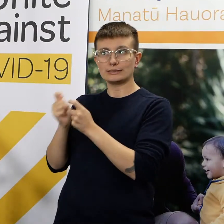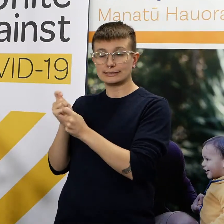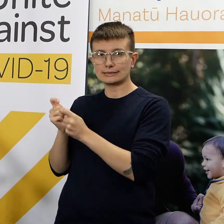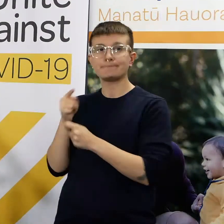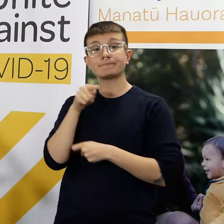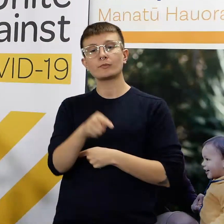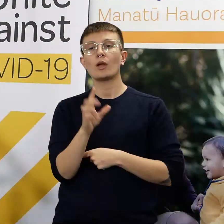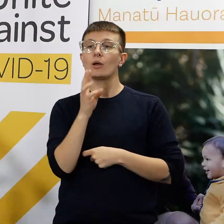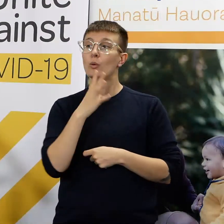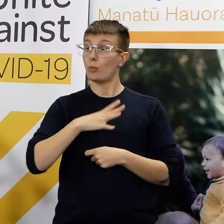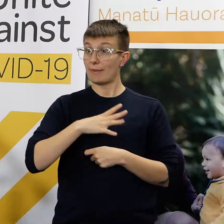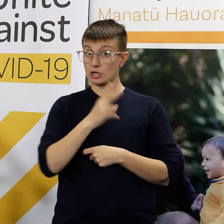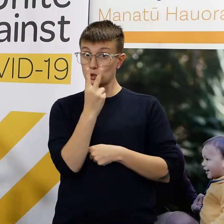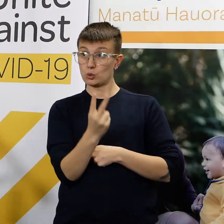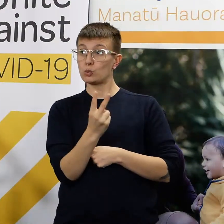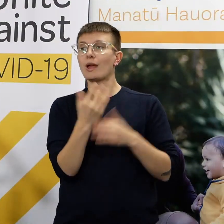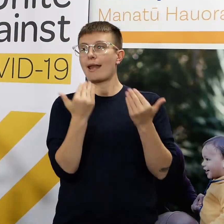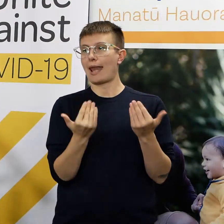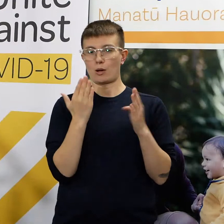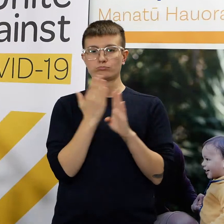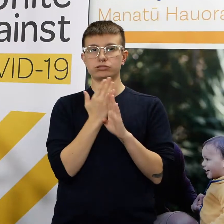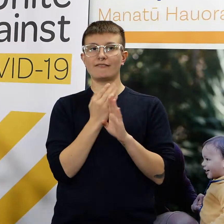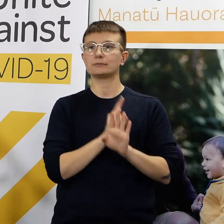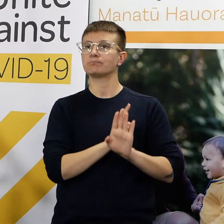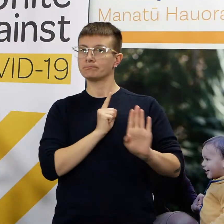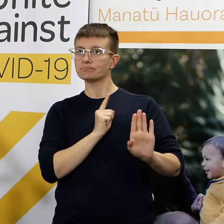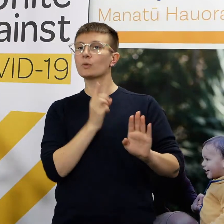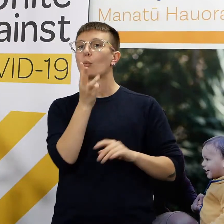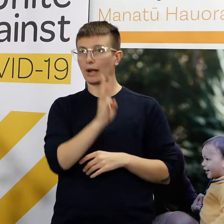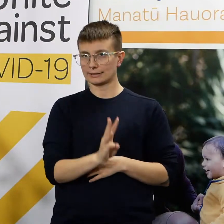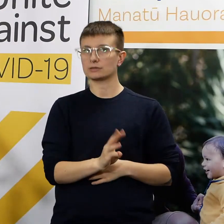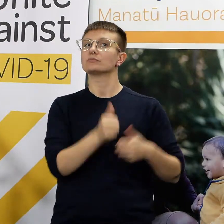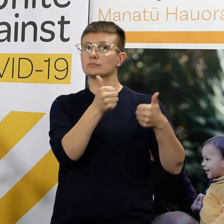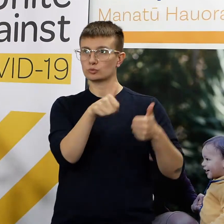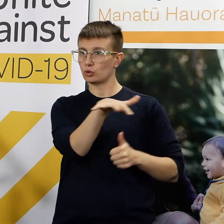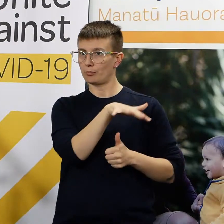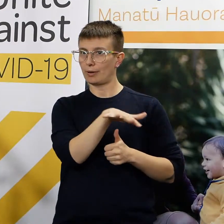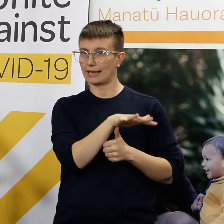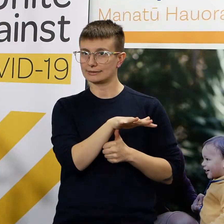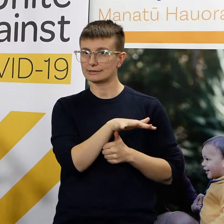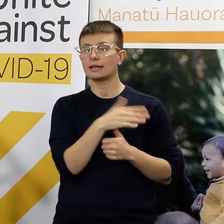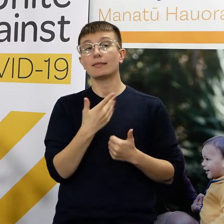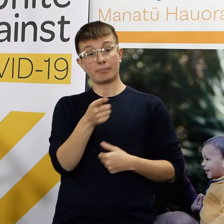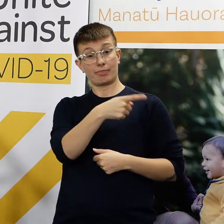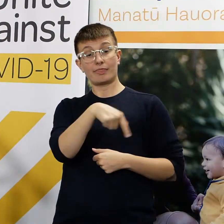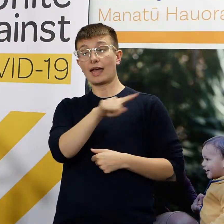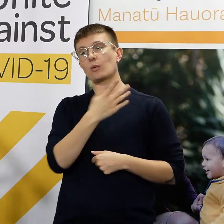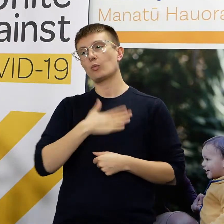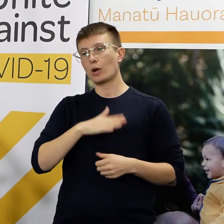the family has asked for their privacy to be respected, and please I would ask people to respect that.